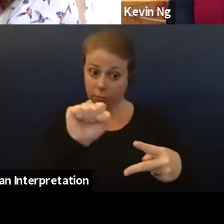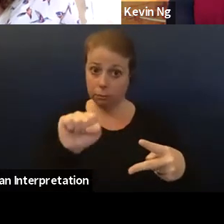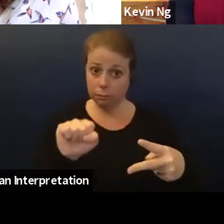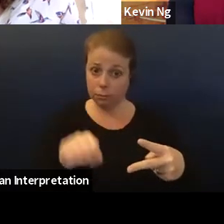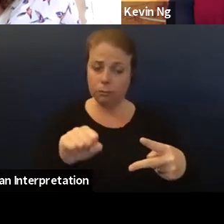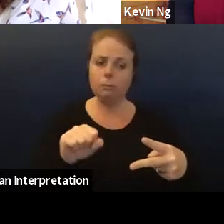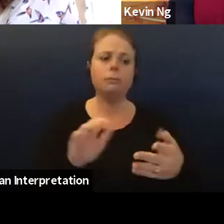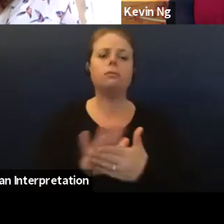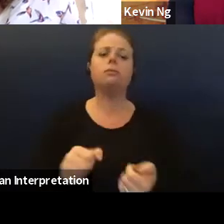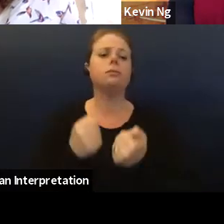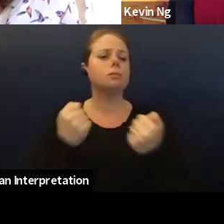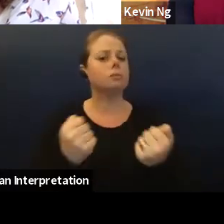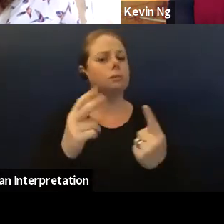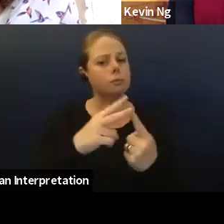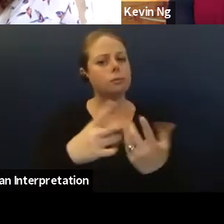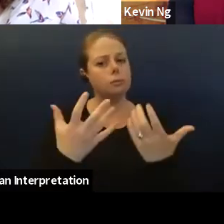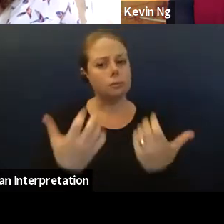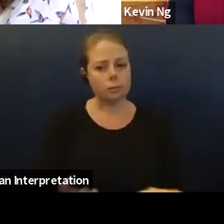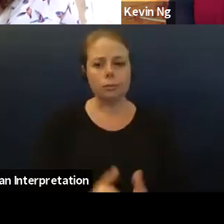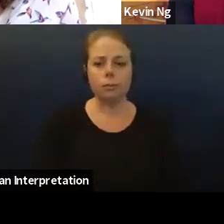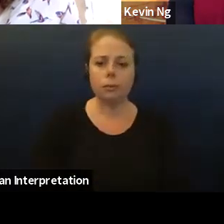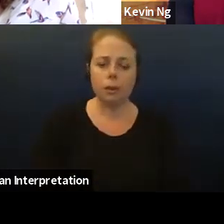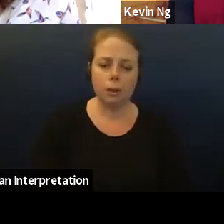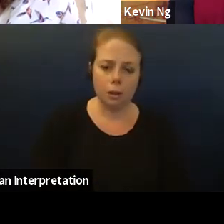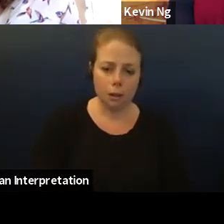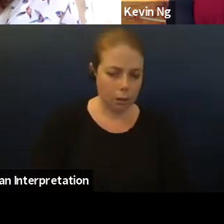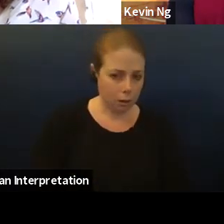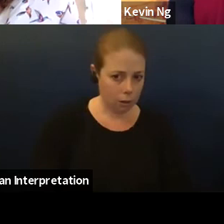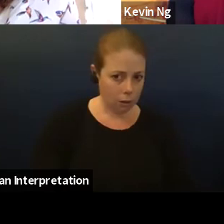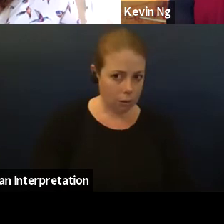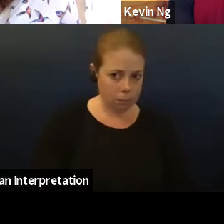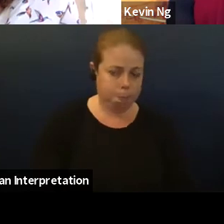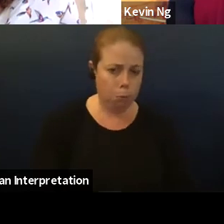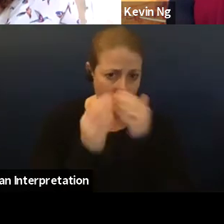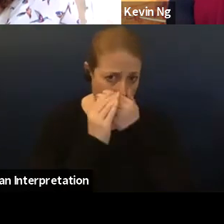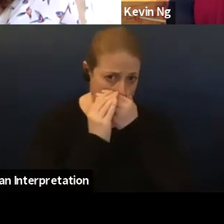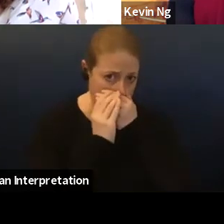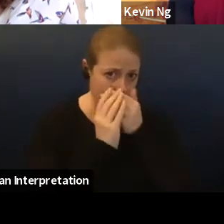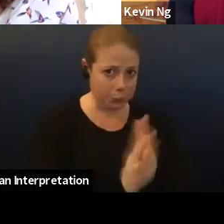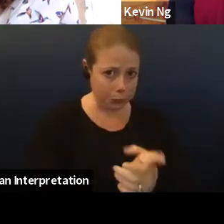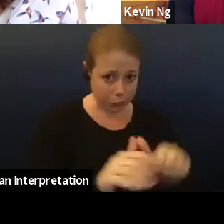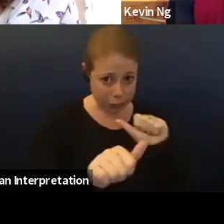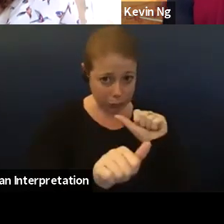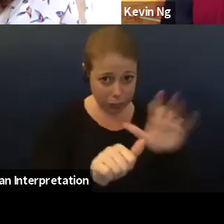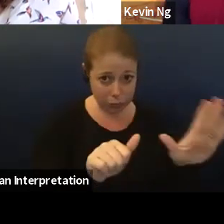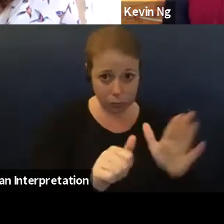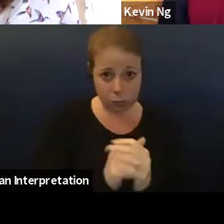Fabulous. I'm just going to go and have a quick look at the questions that have been